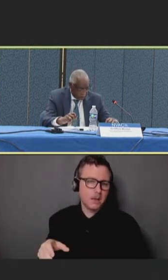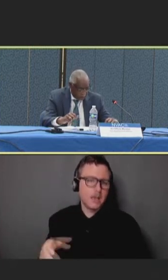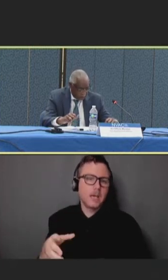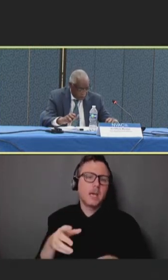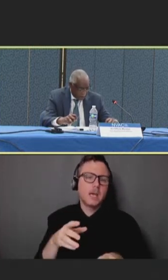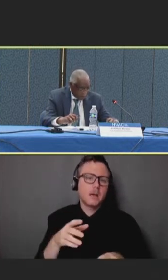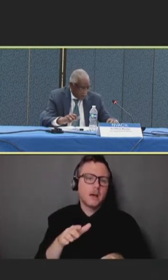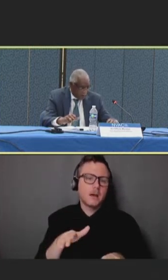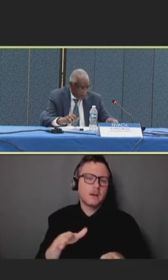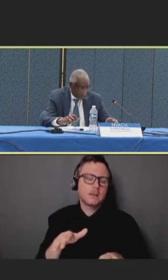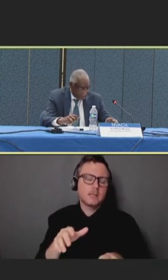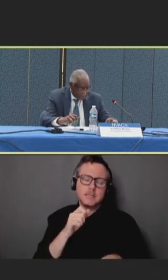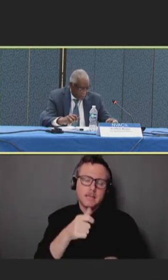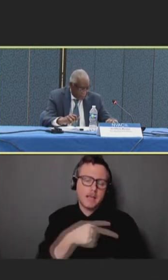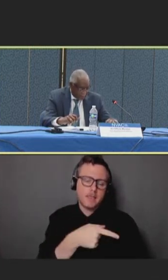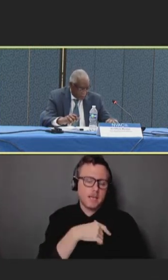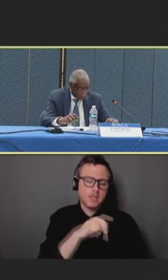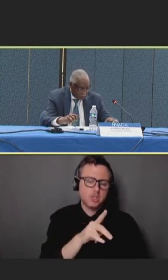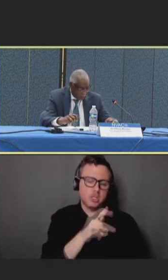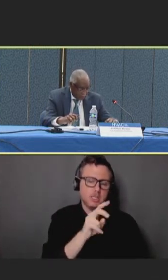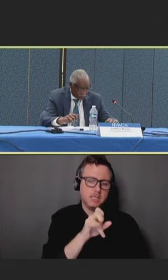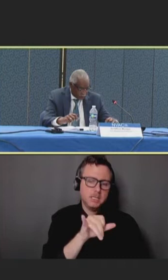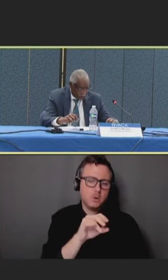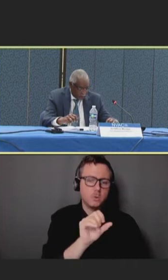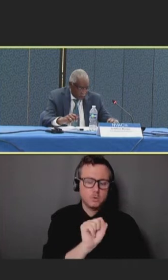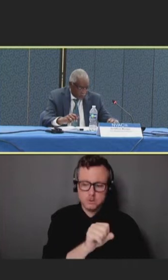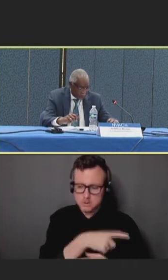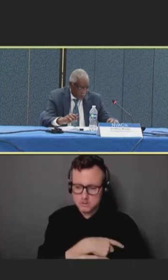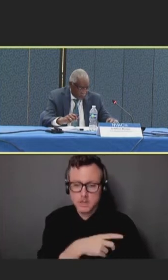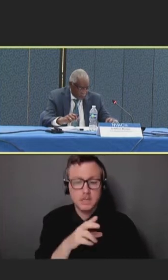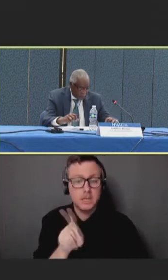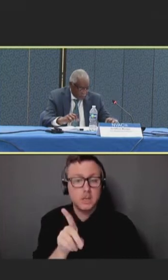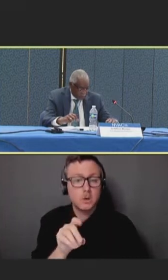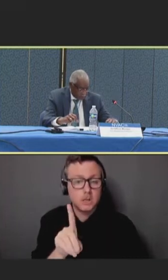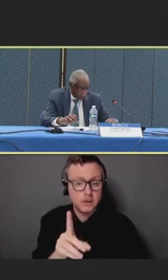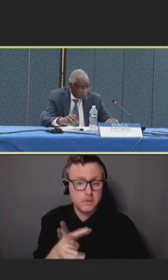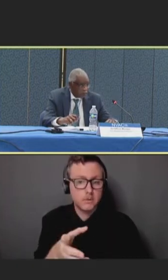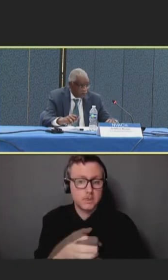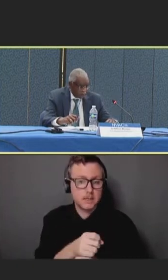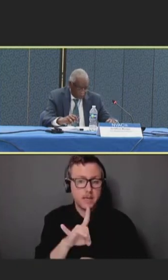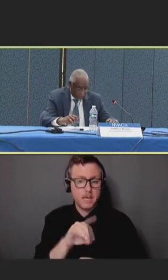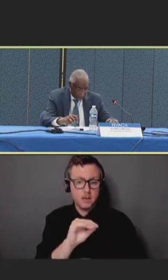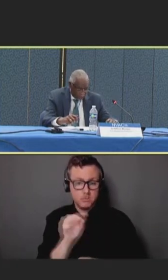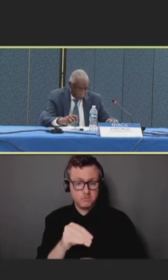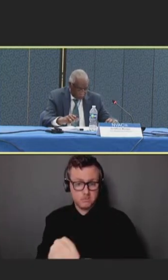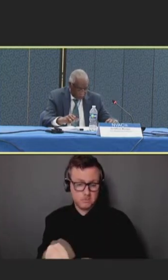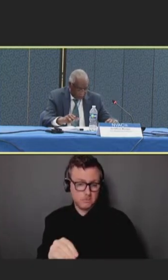And then finally, DoD has received about 80 percent of its influenza